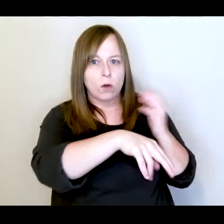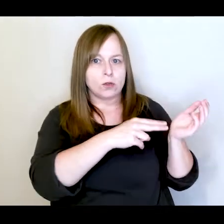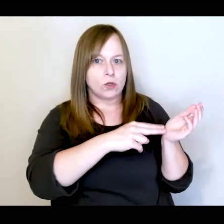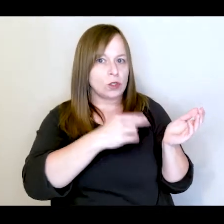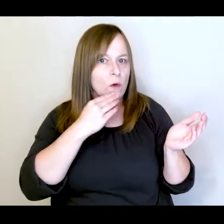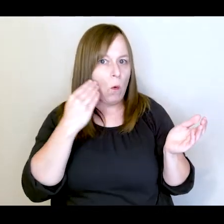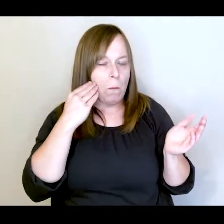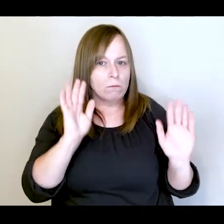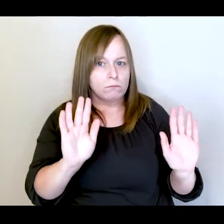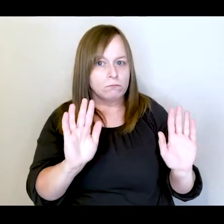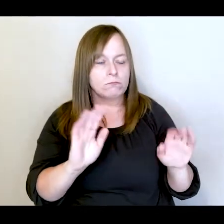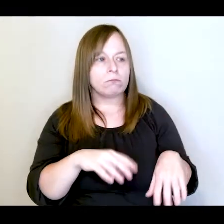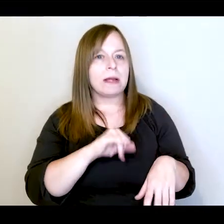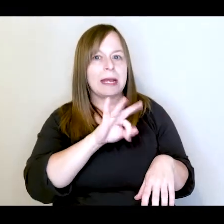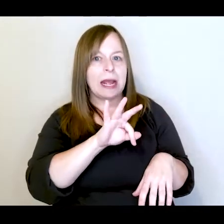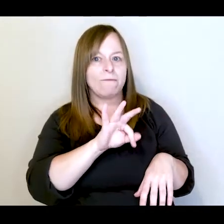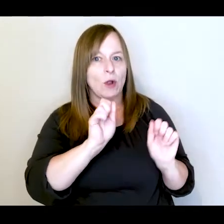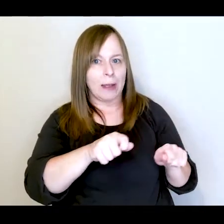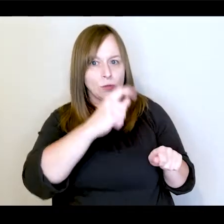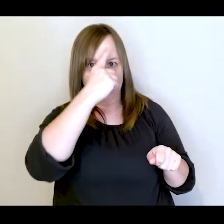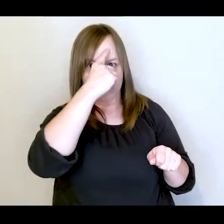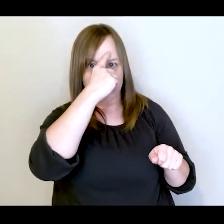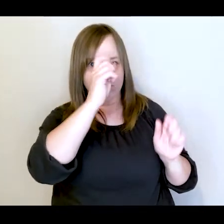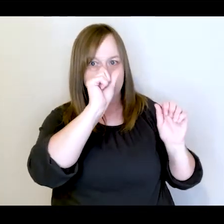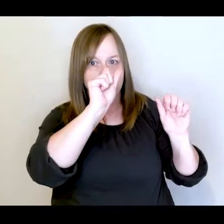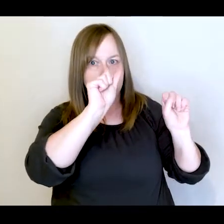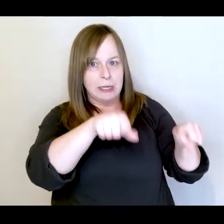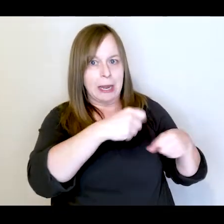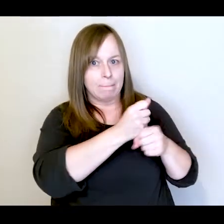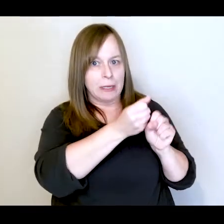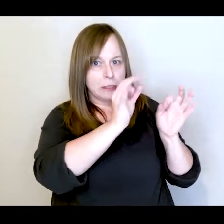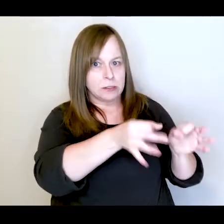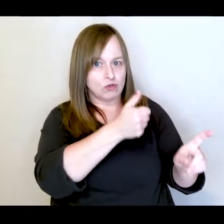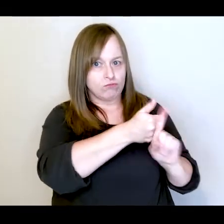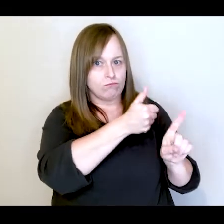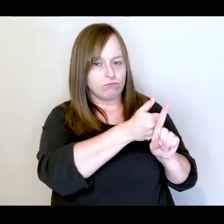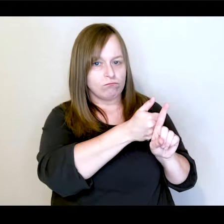into a nursing home if you have capacity to make decisions. The decision of where